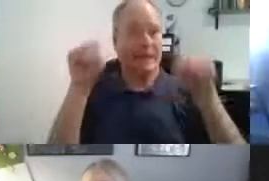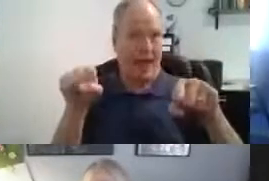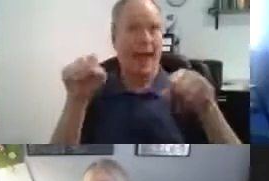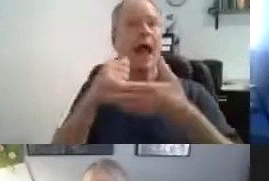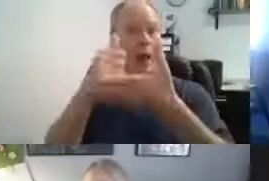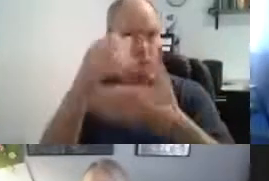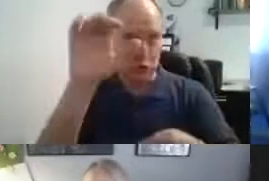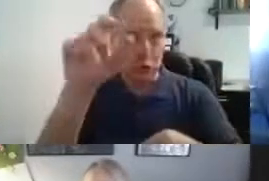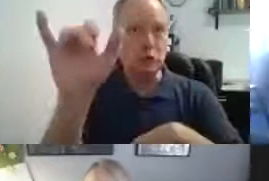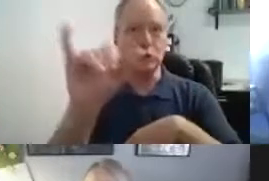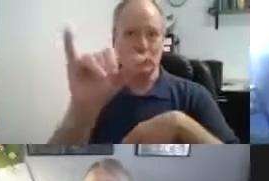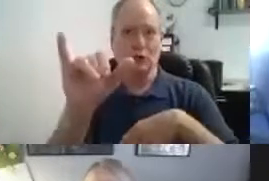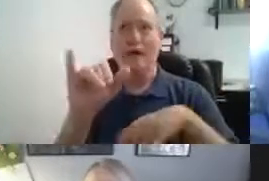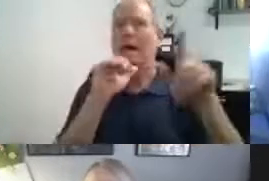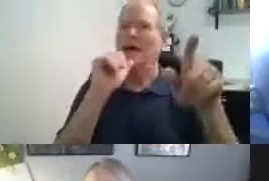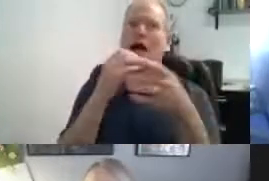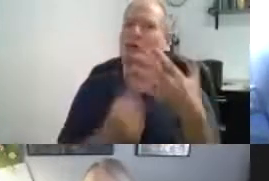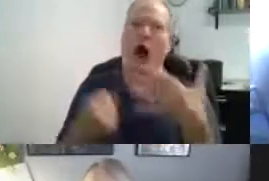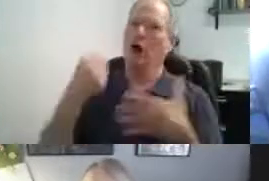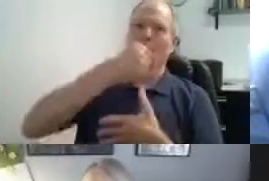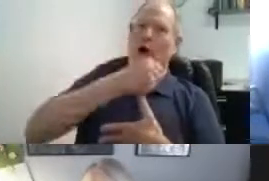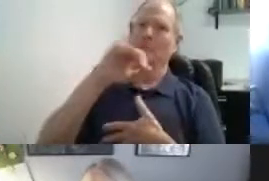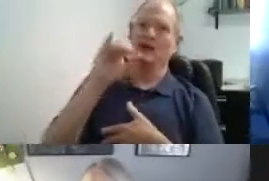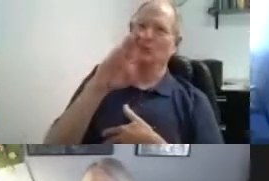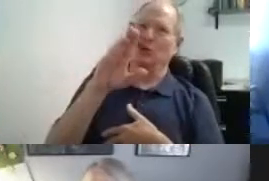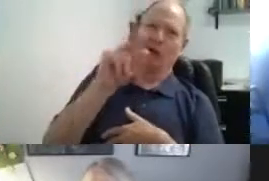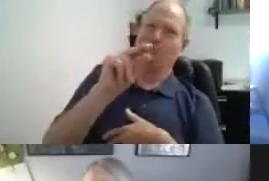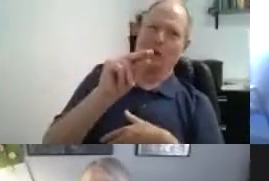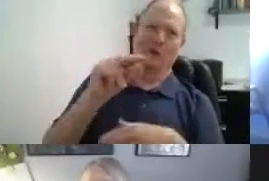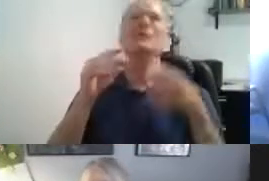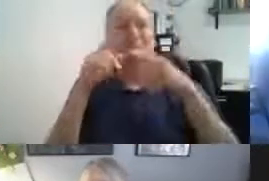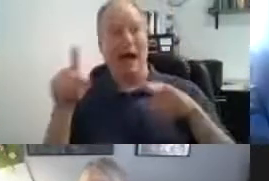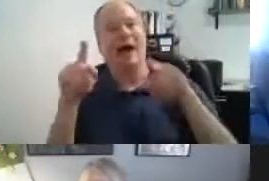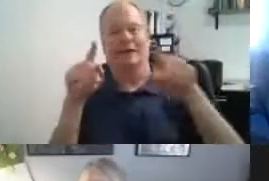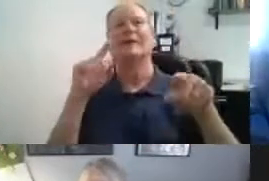Mary can help with the process too, but that is not on her priority list.